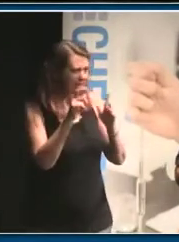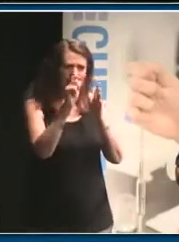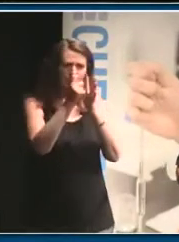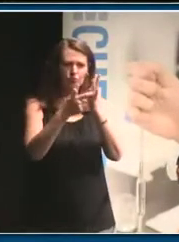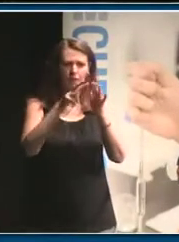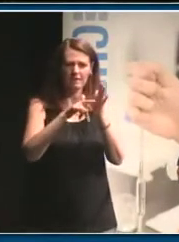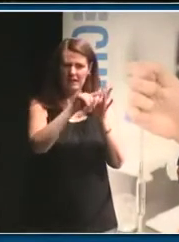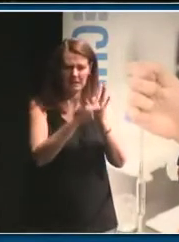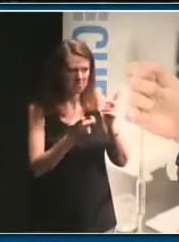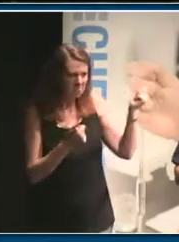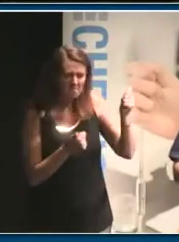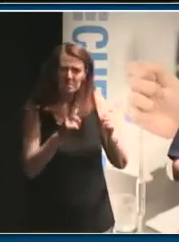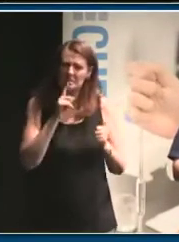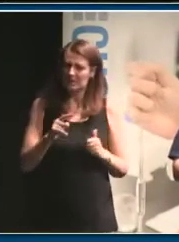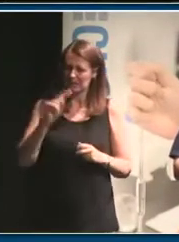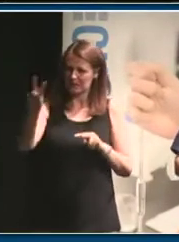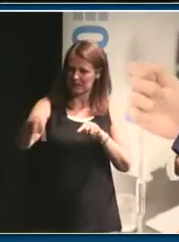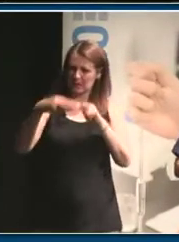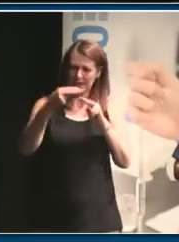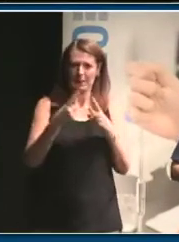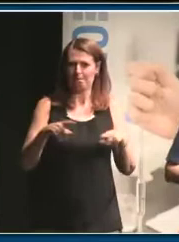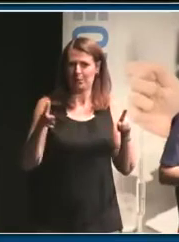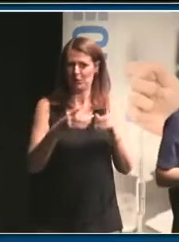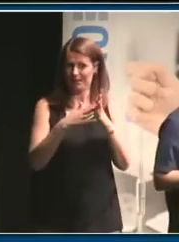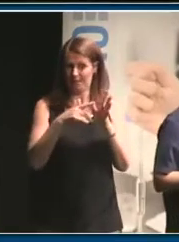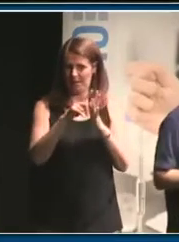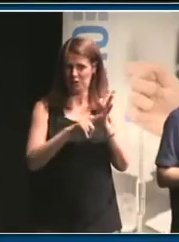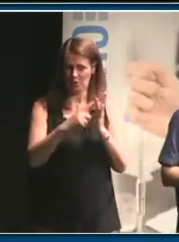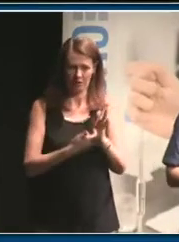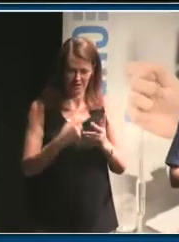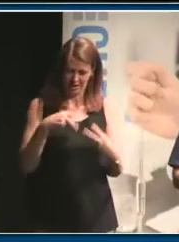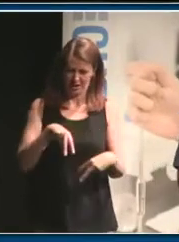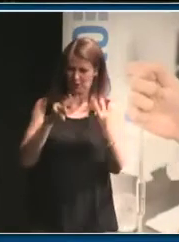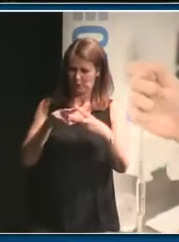in one day looks at me, music major, walks by and he looks to the student next to me goes would you